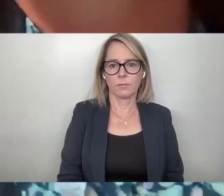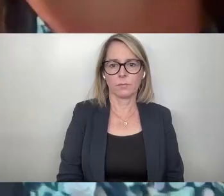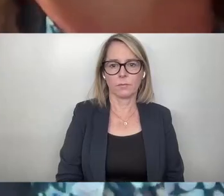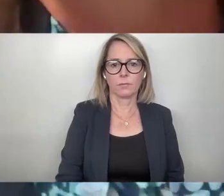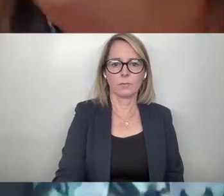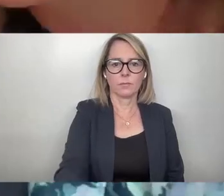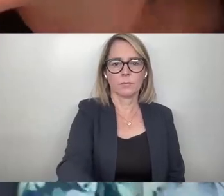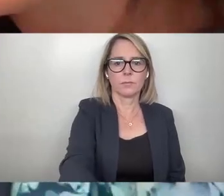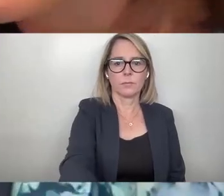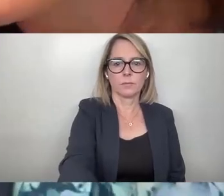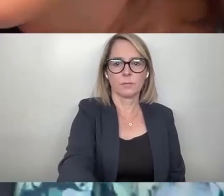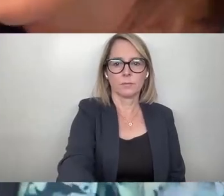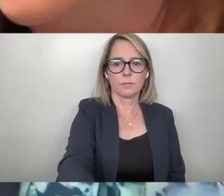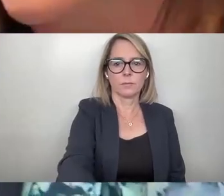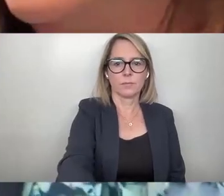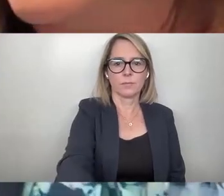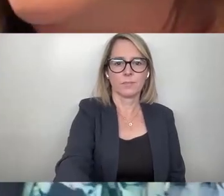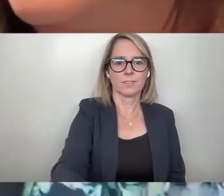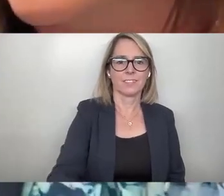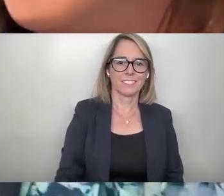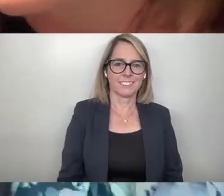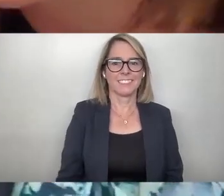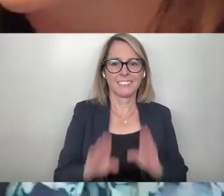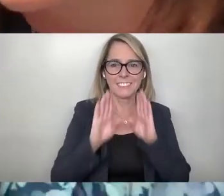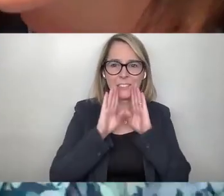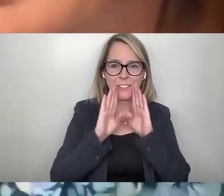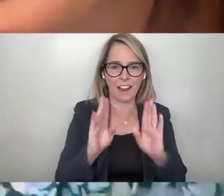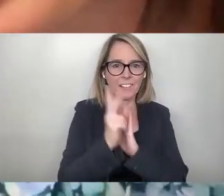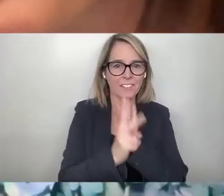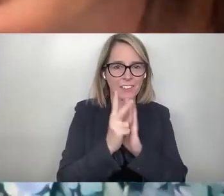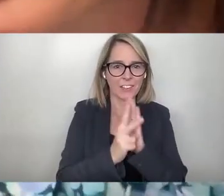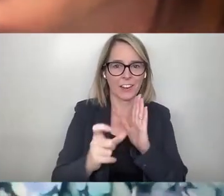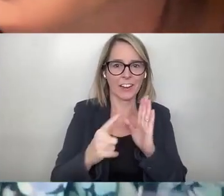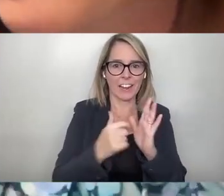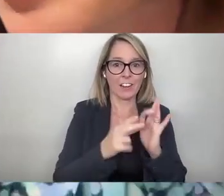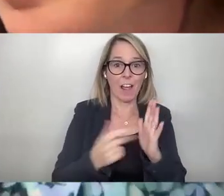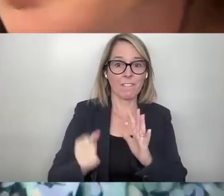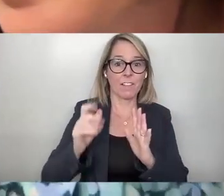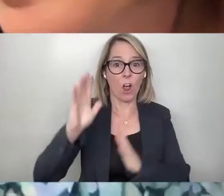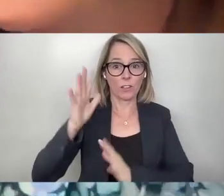Cathy: That is a great video, Catrin. It has an Auslan interpreter for deaf people,